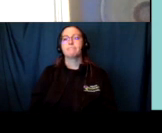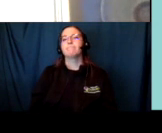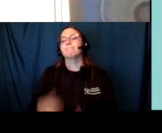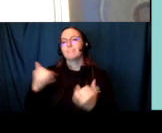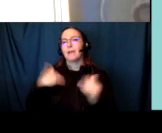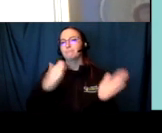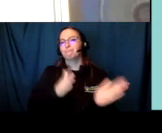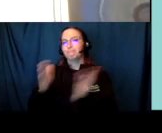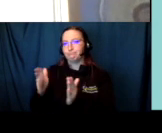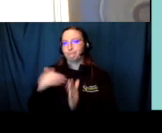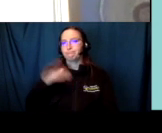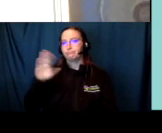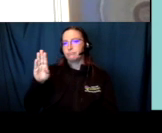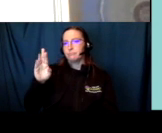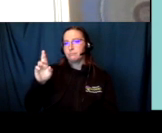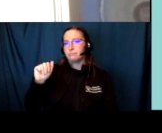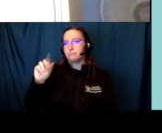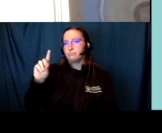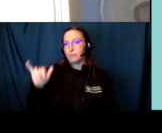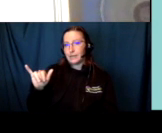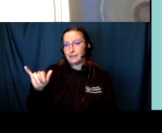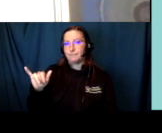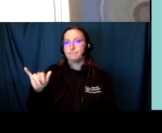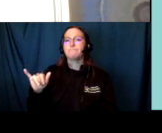So like I said at the beginning, so we're gonna pretend that Brady's now